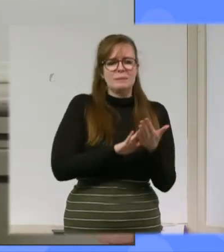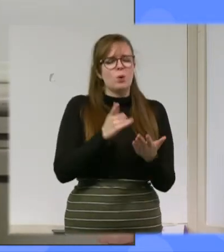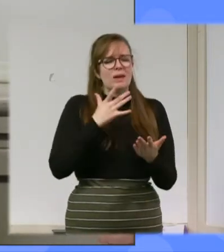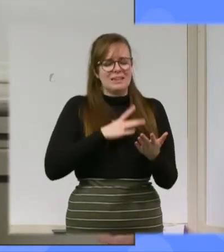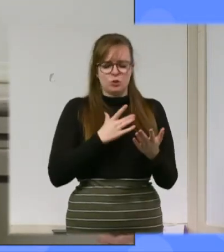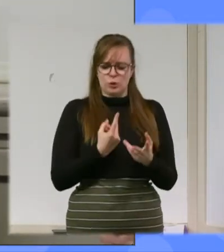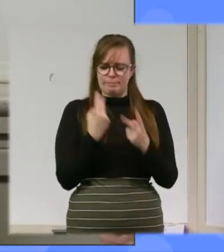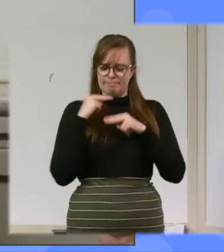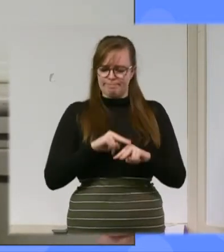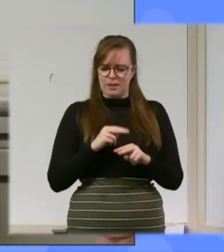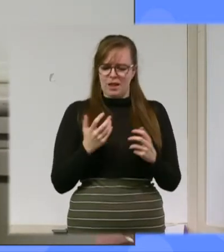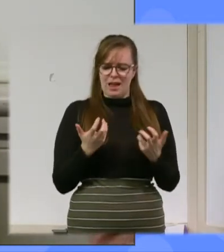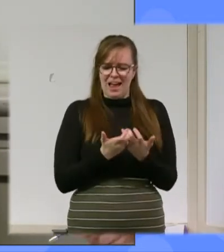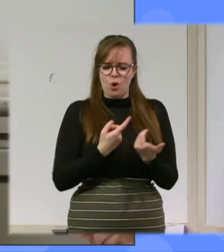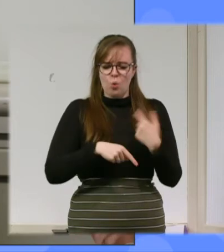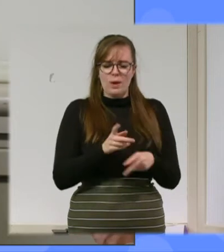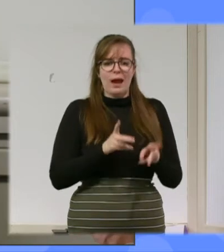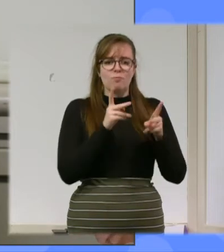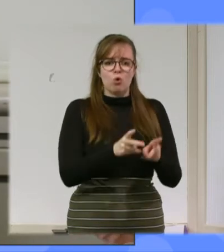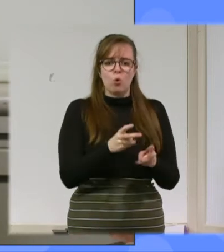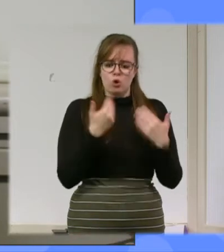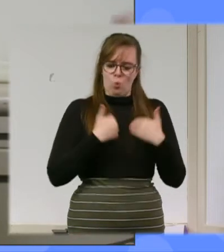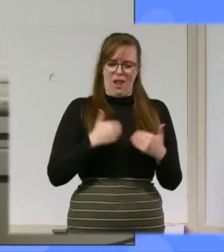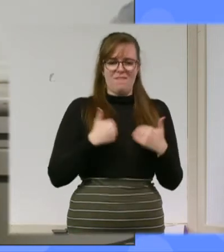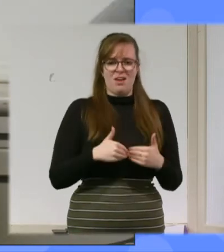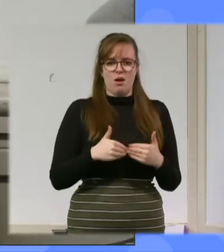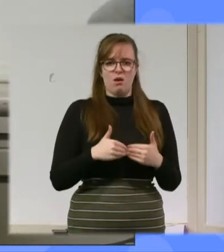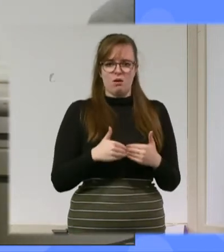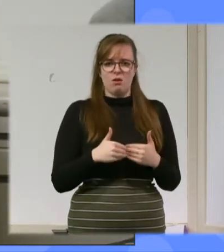of our whole approach to the welfare state in my view and understand that